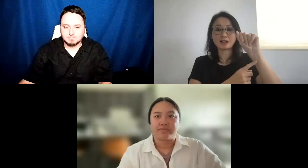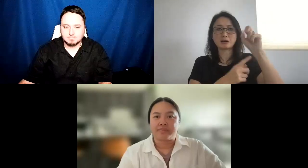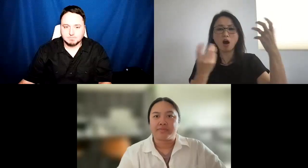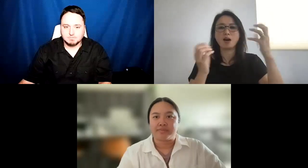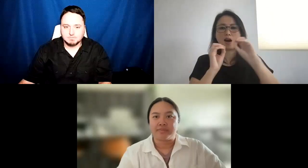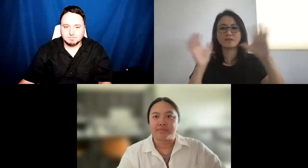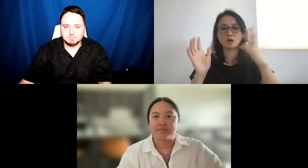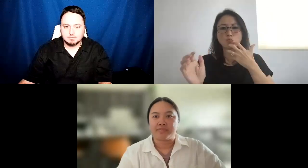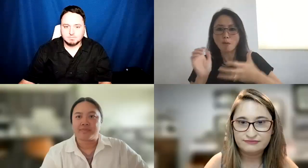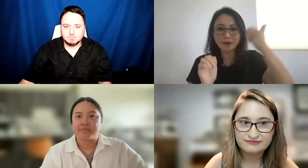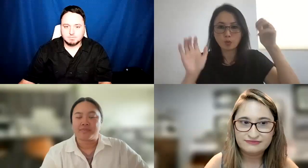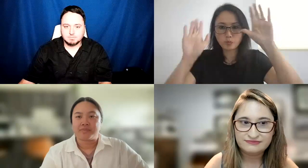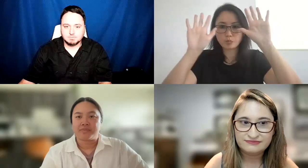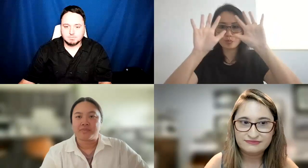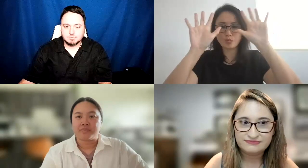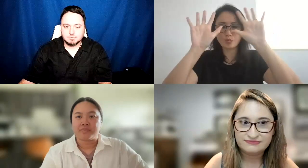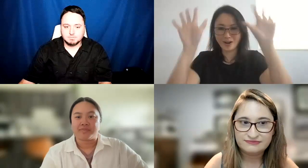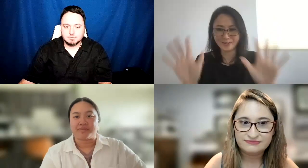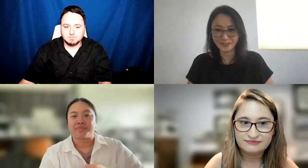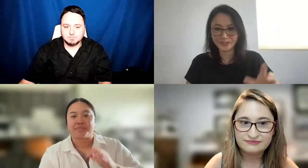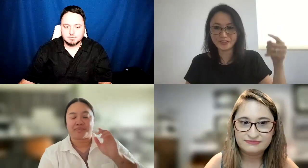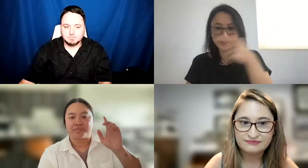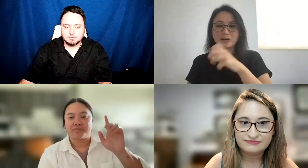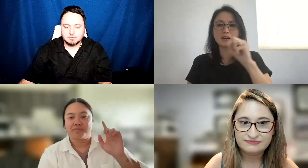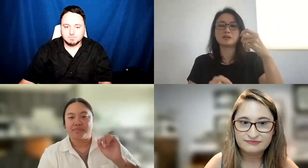And Los Angeles obviously has a lot warmer weather.